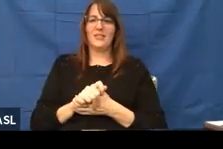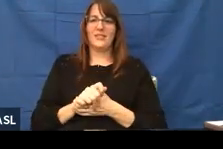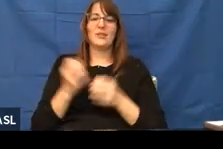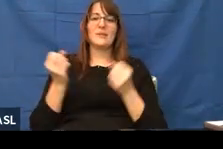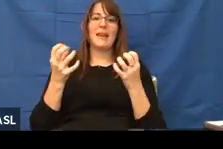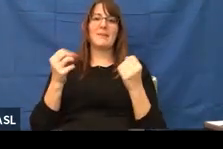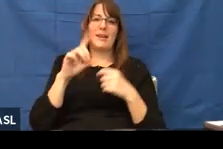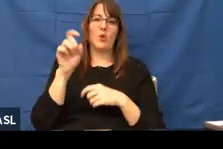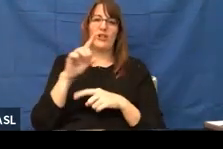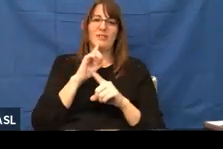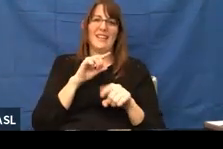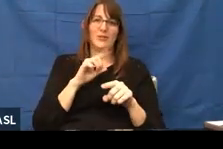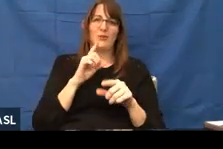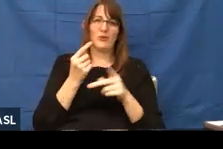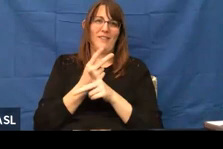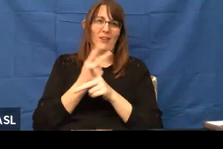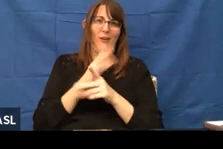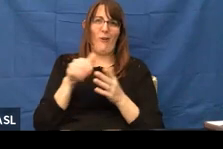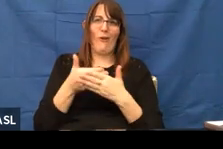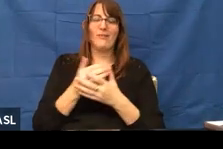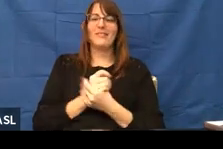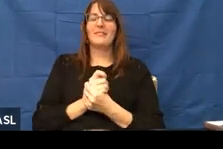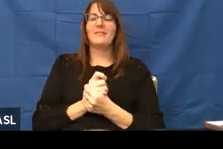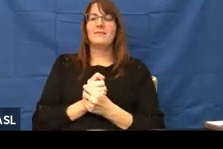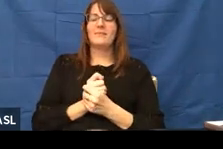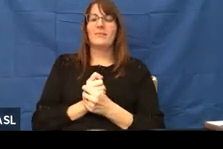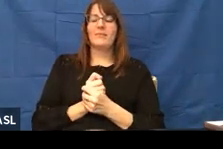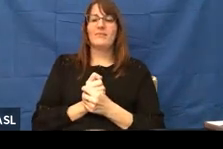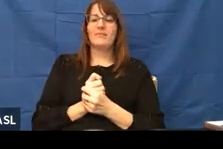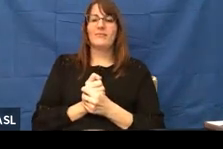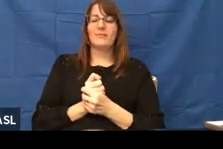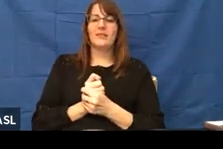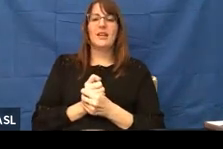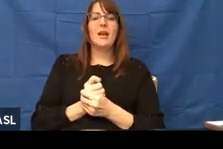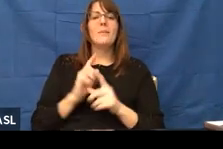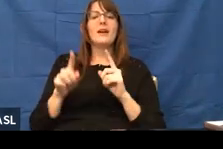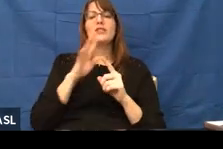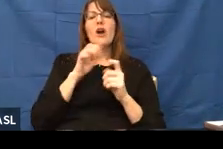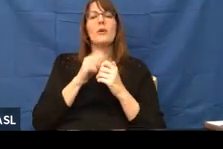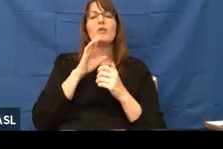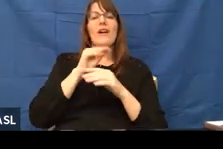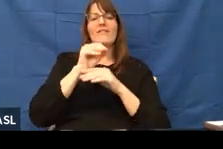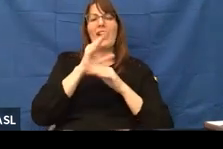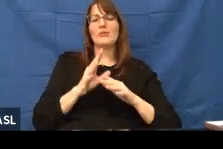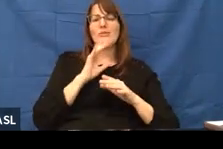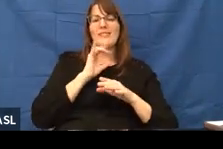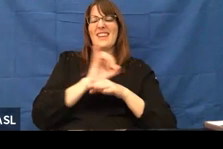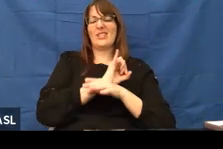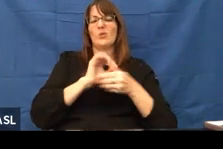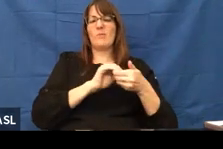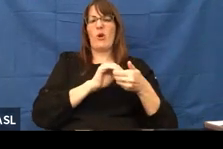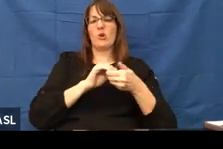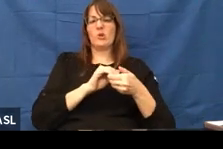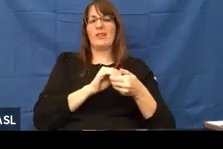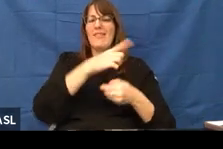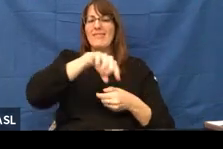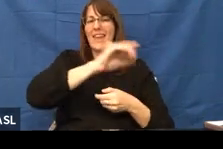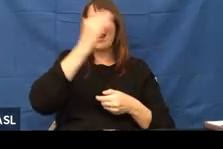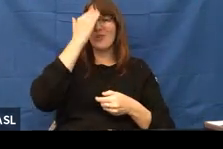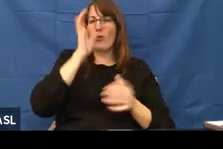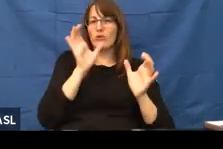Allison Frenzel : Yeah. So just in terms of certifications. That's where you talk to your advisors and your industry partners because they know what is necessary for their industry sectors and so we highly recommend you